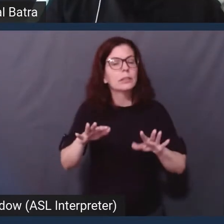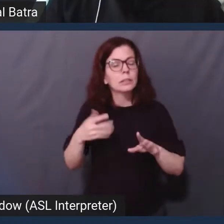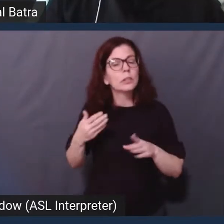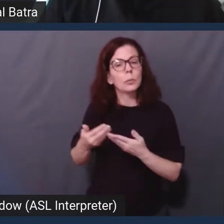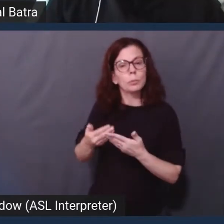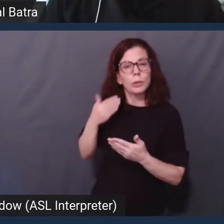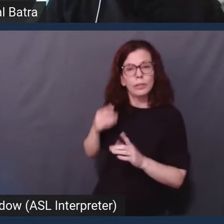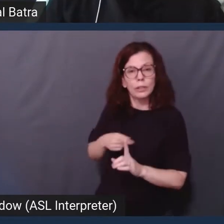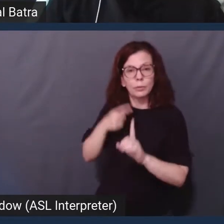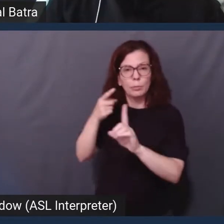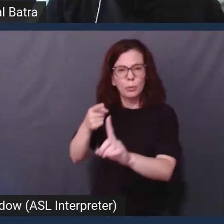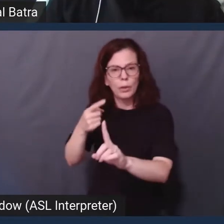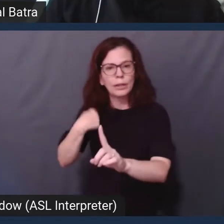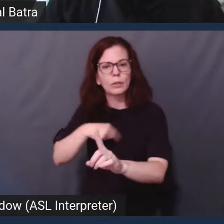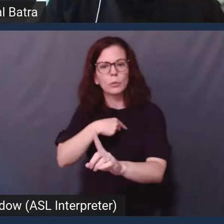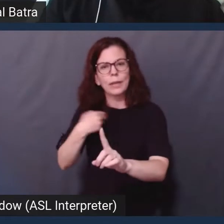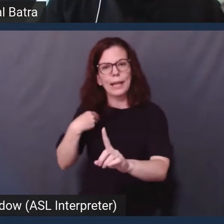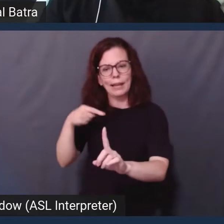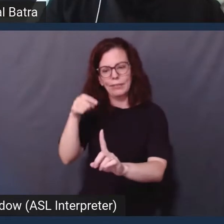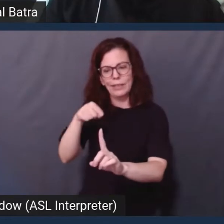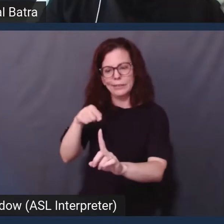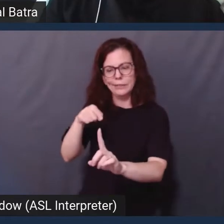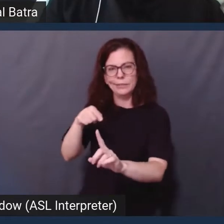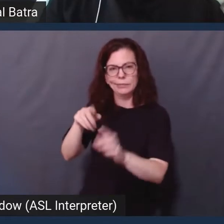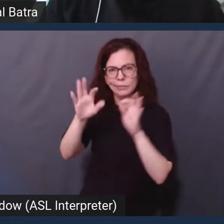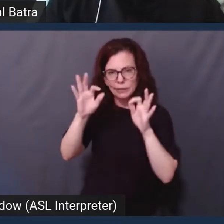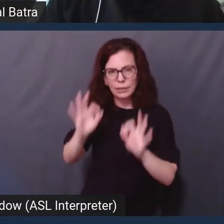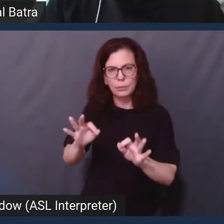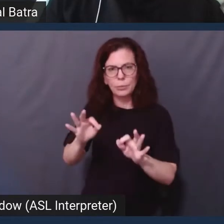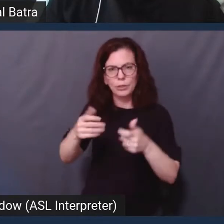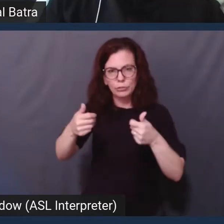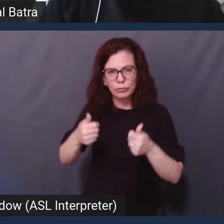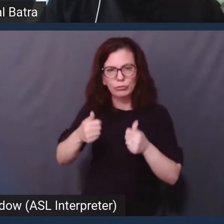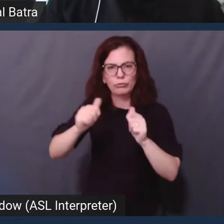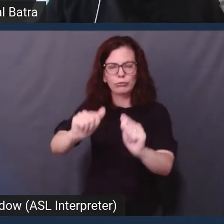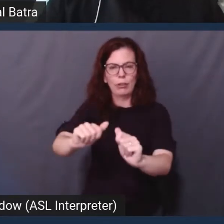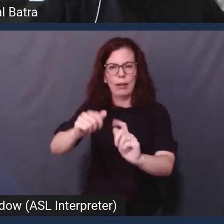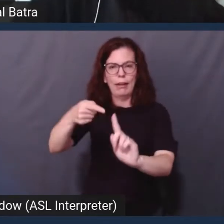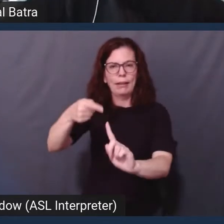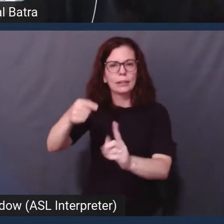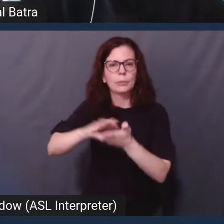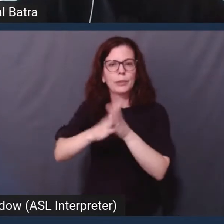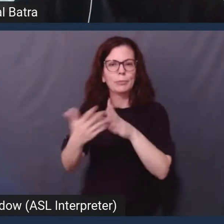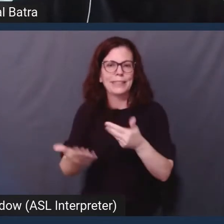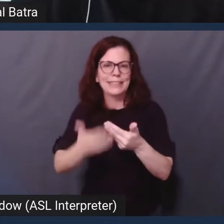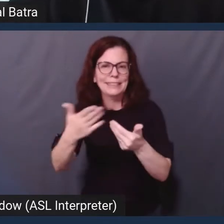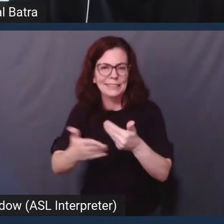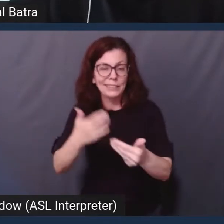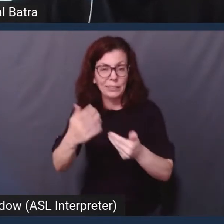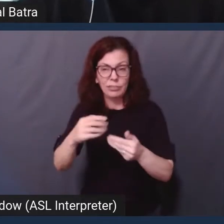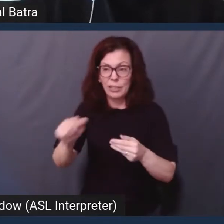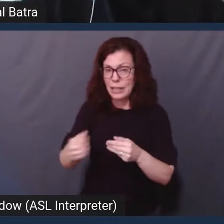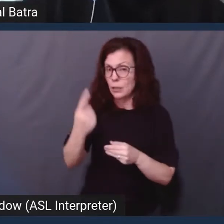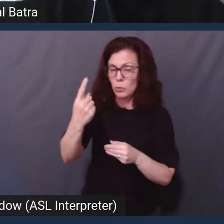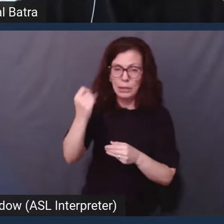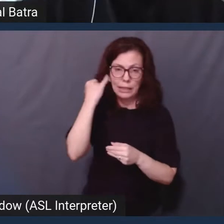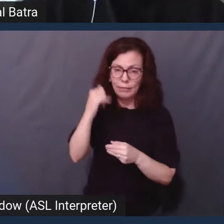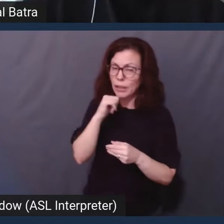we have this deliberate attempt of making it super easy for anybody who is non-technical or technical alike.